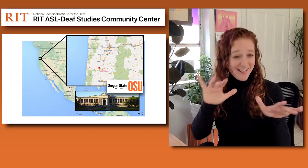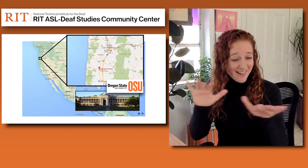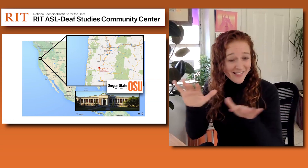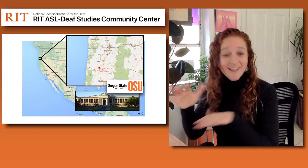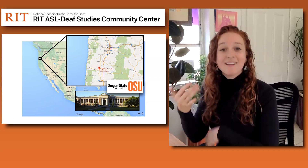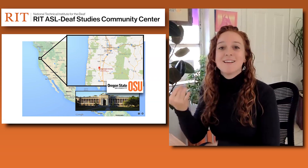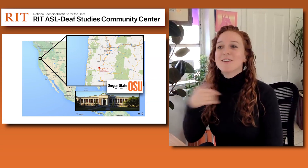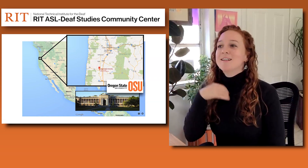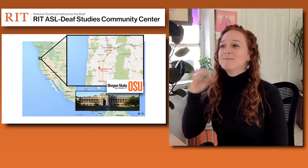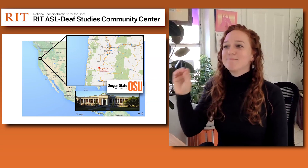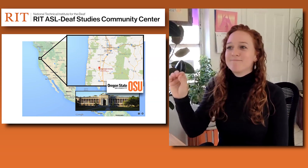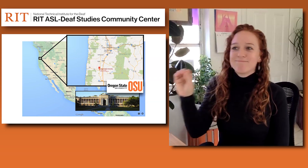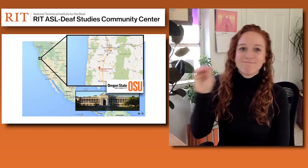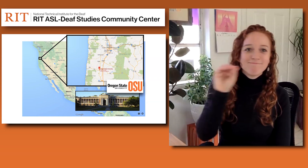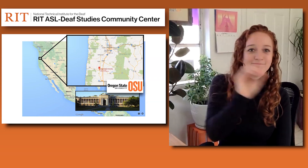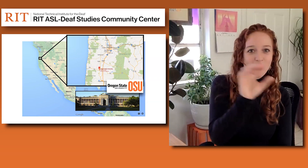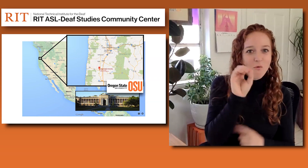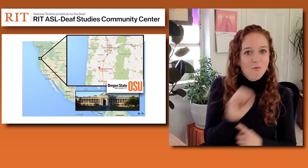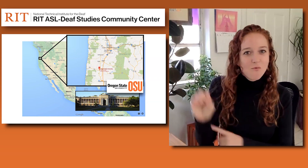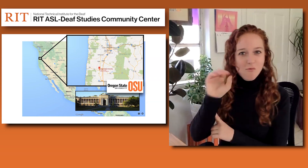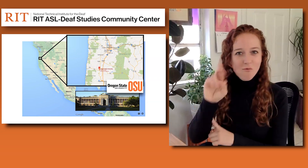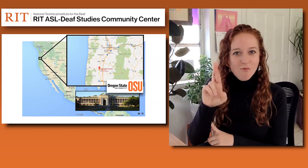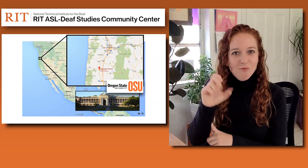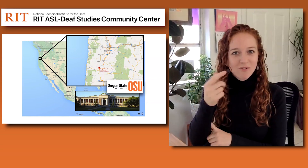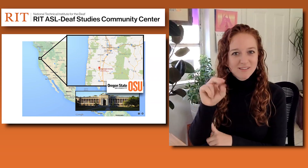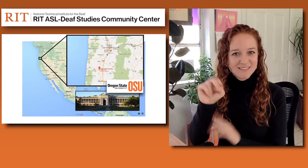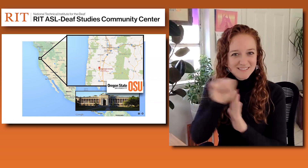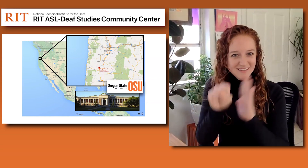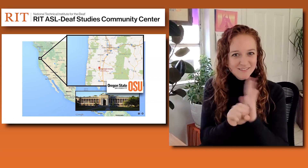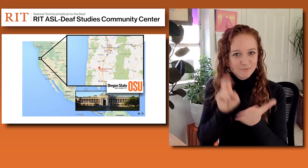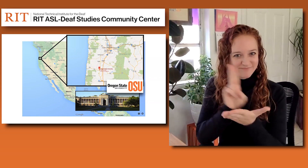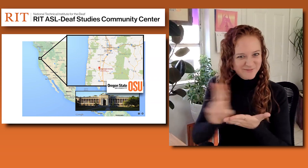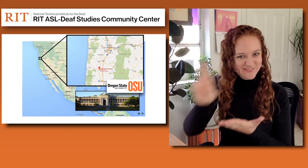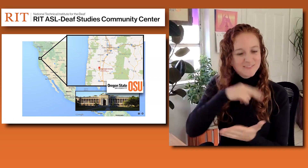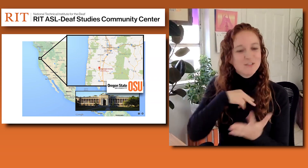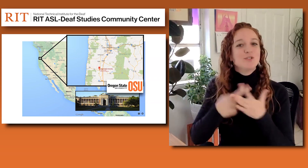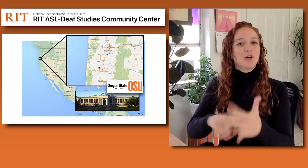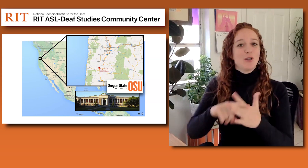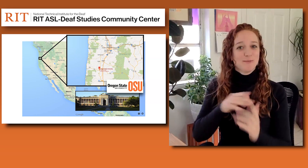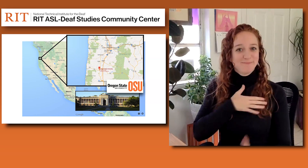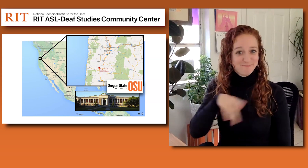I went through all of that. I move to Oregon to attend Oregon State University,